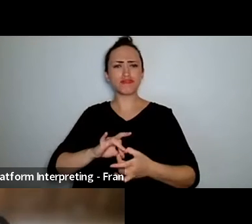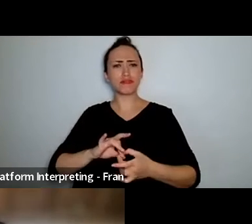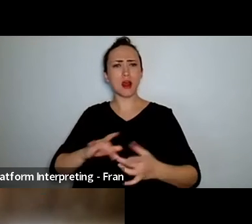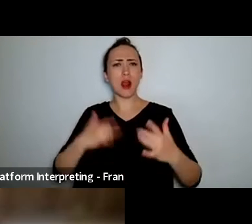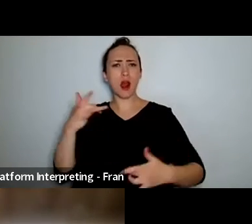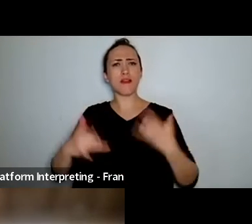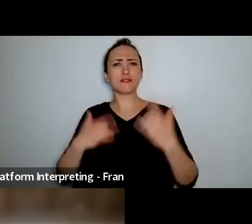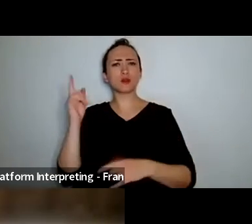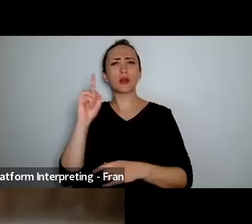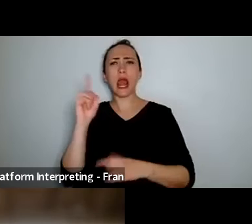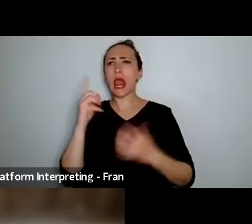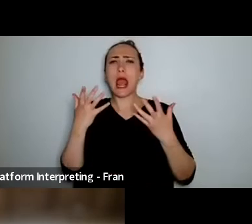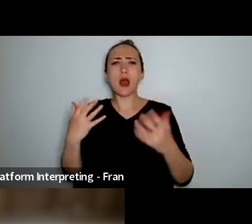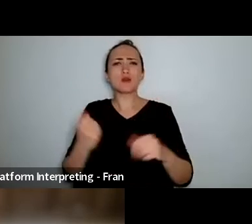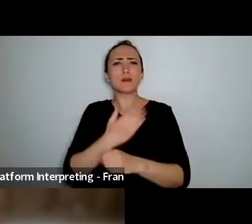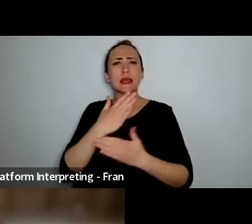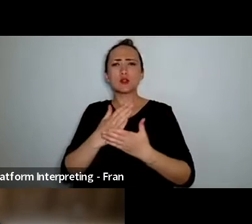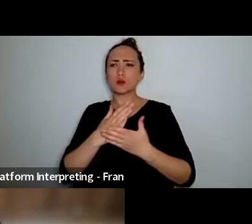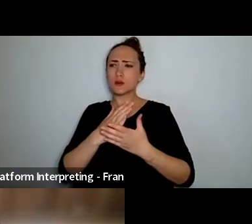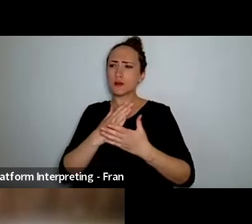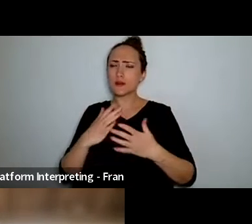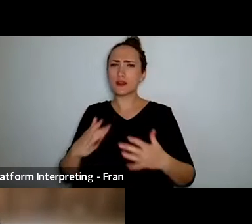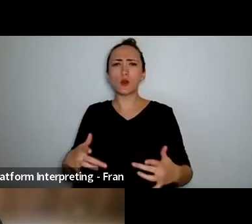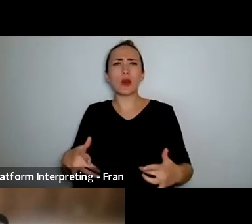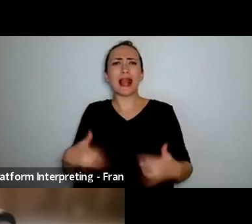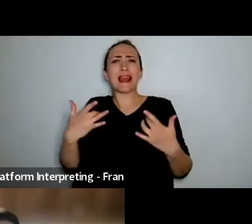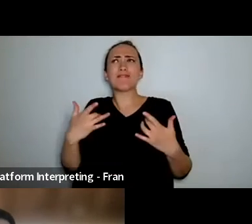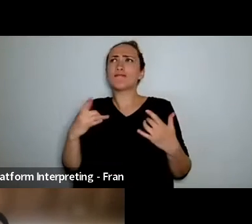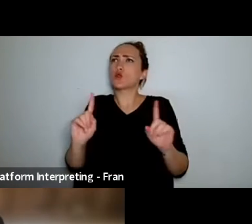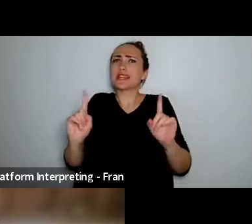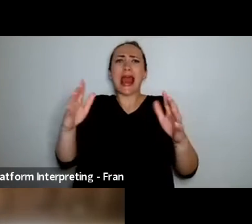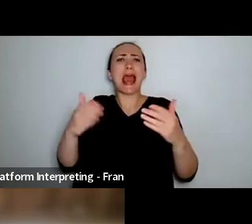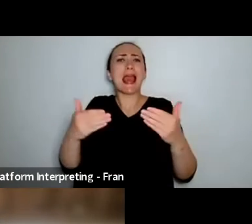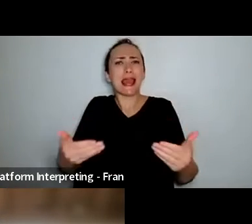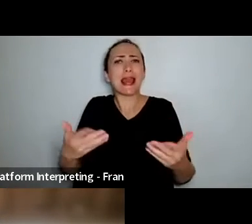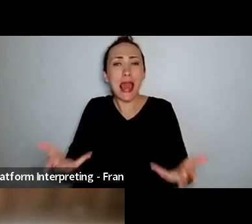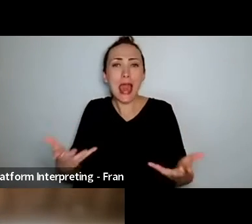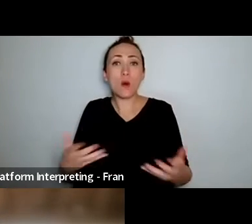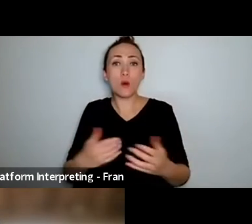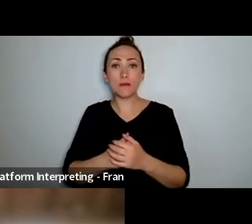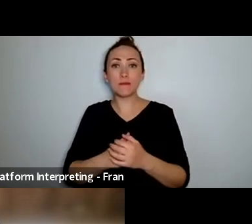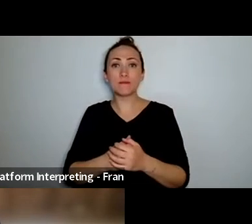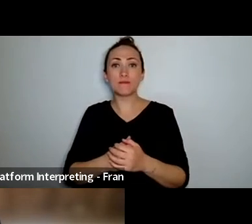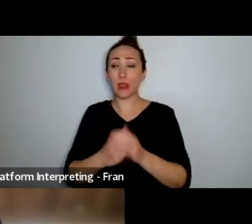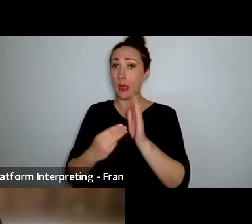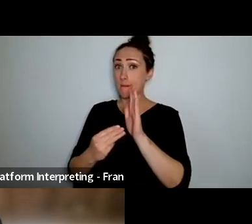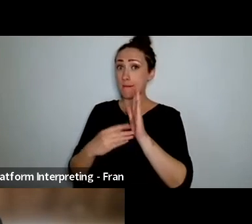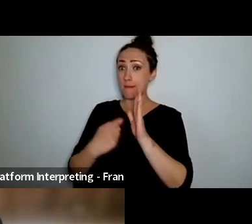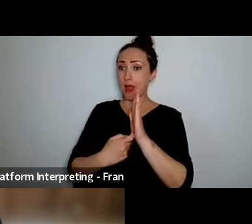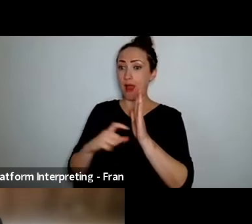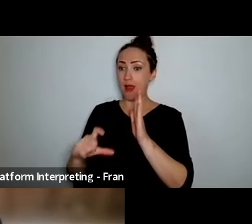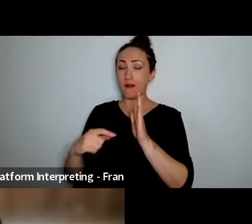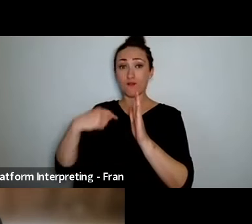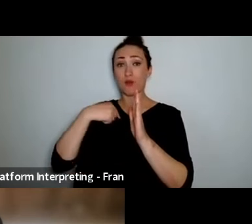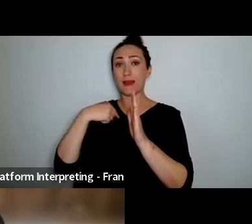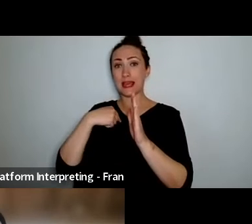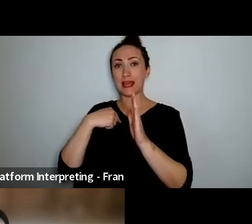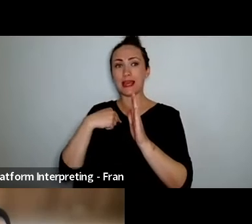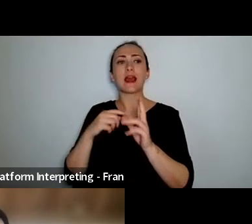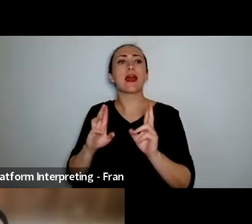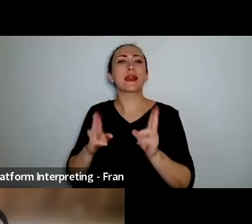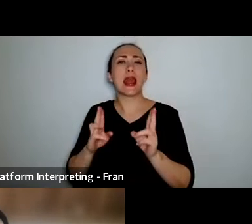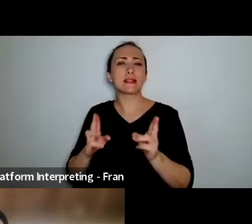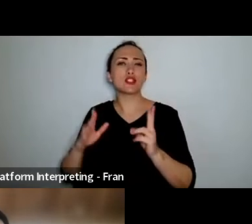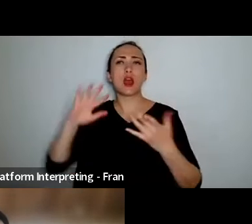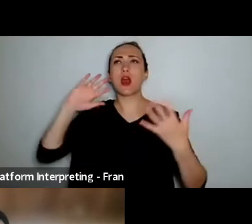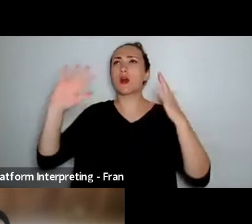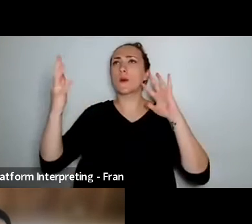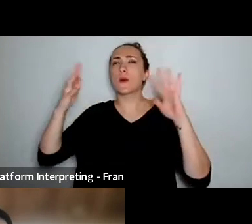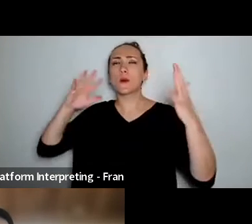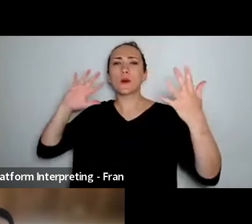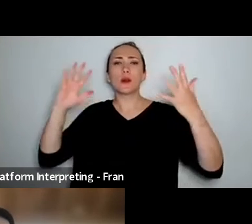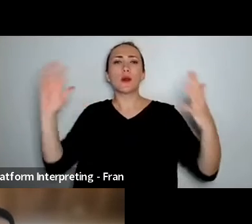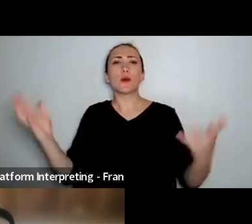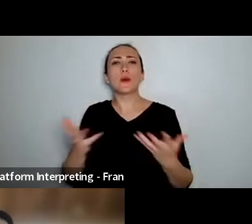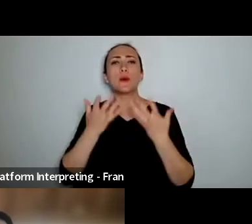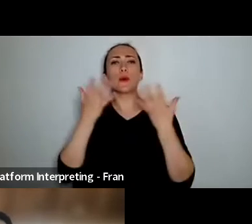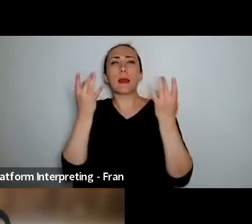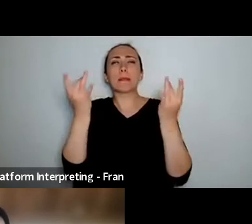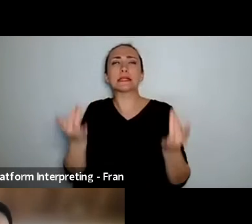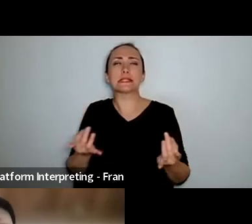Yeah I think for me it's about, yeah well it's trying to find that balance, and being in nature and having time away, you know meditating doing things for me